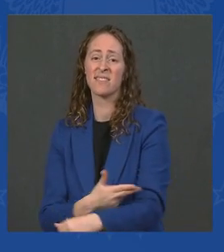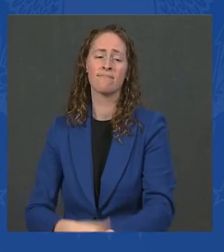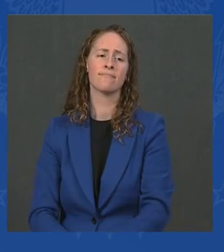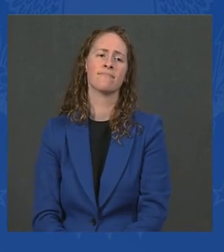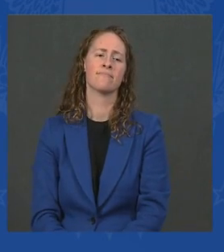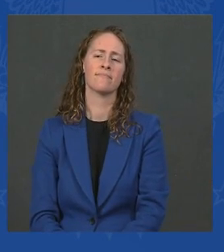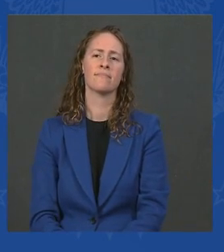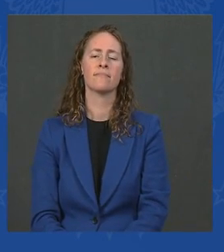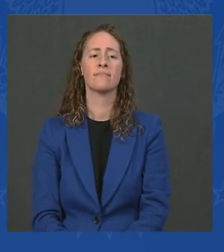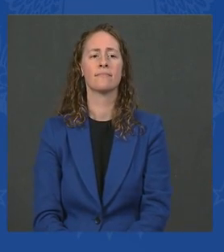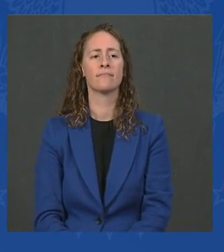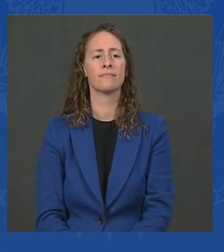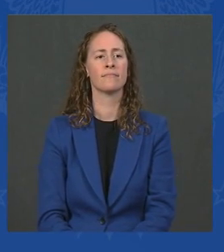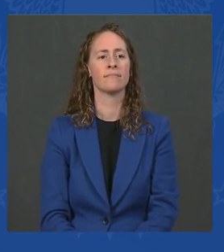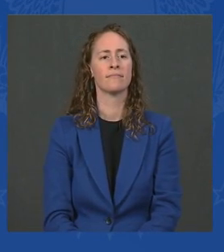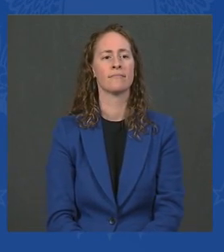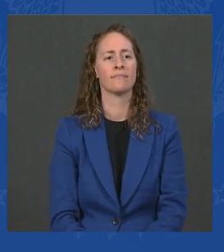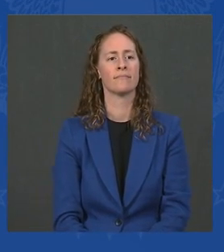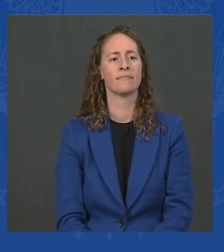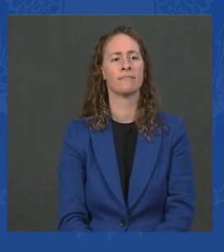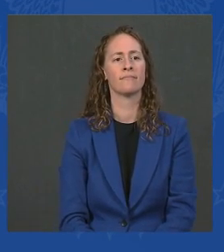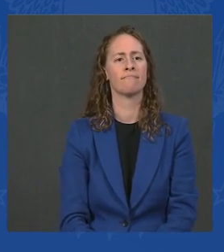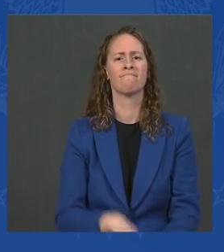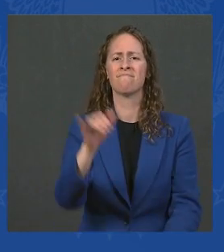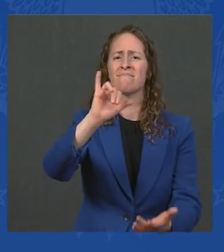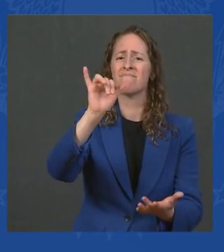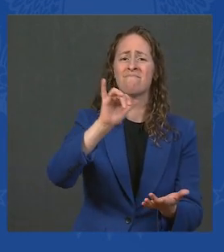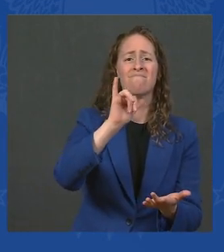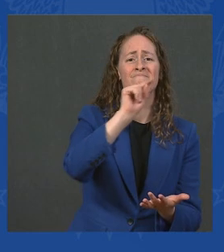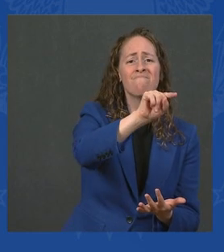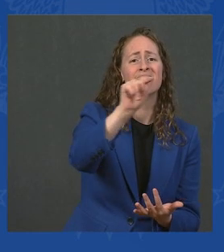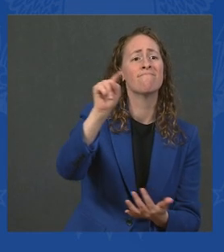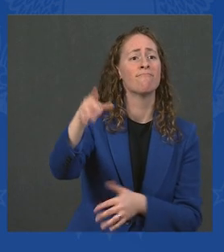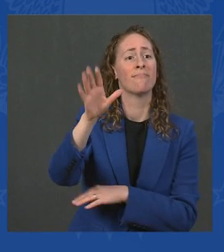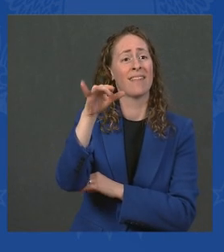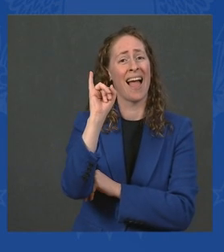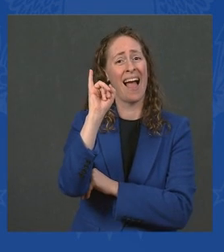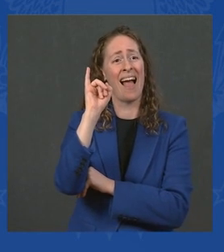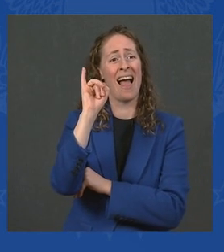It goes for the home as well. There's a high vaction [sic] rate -- vaccination rate in the home, which sim- --